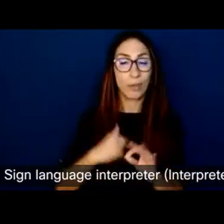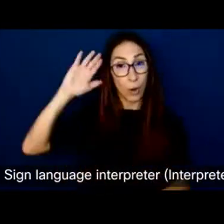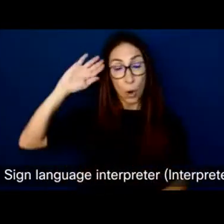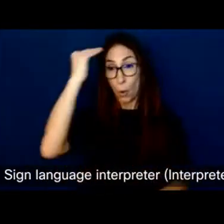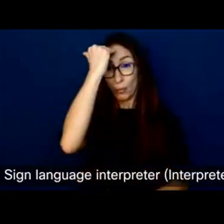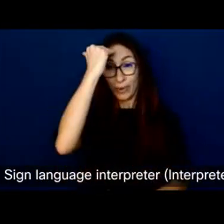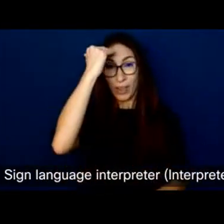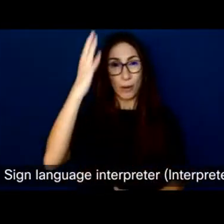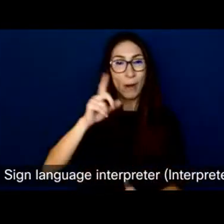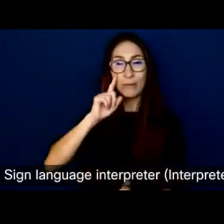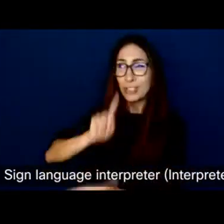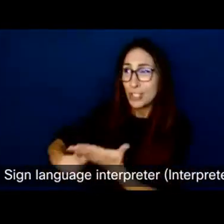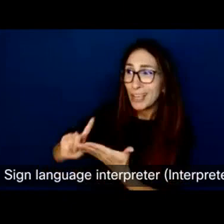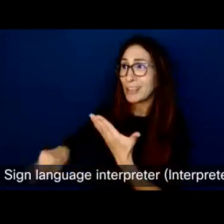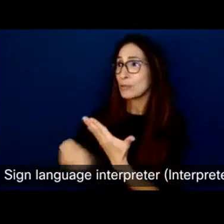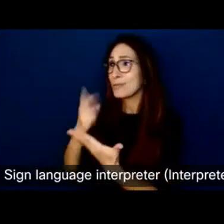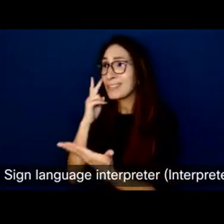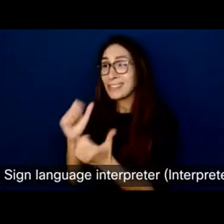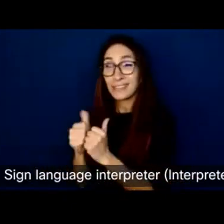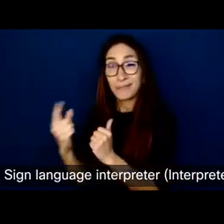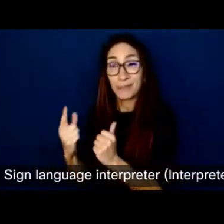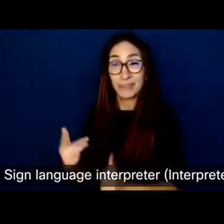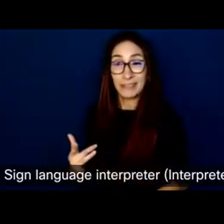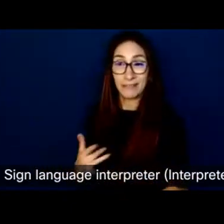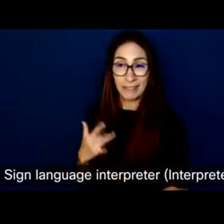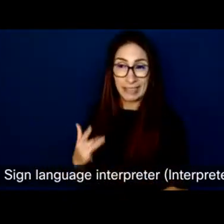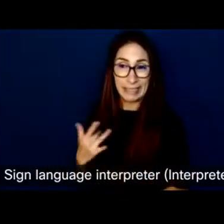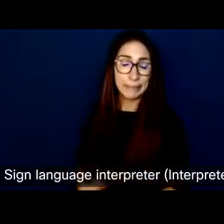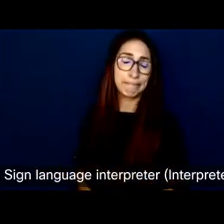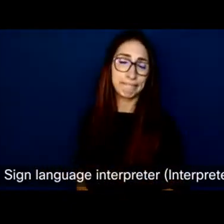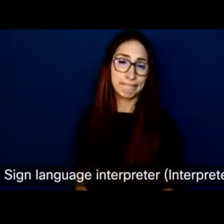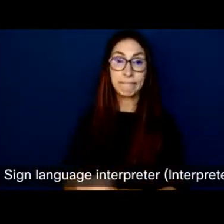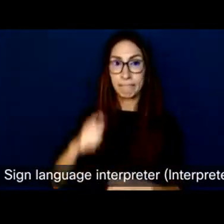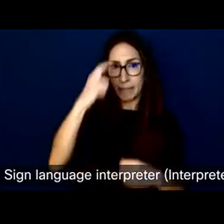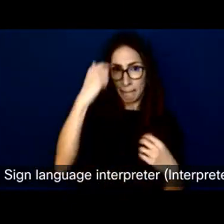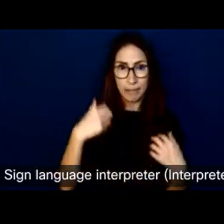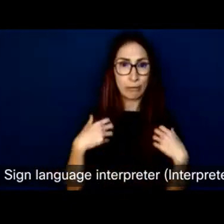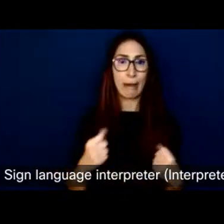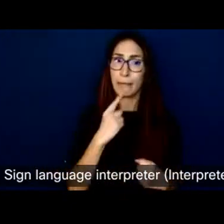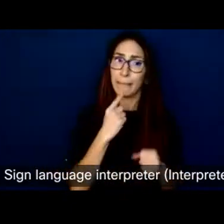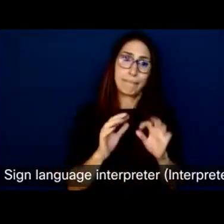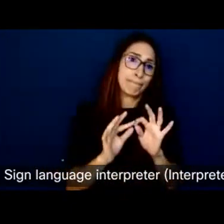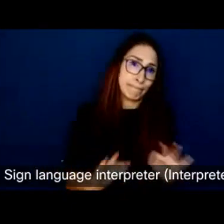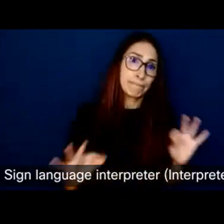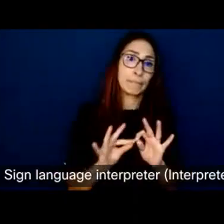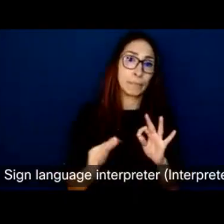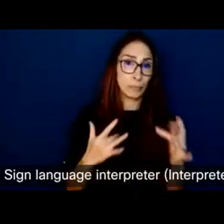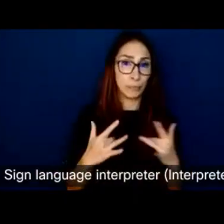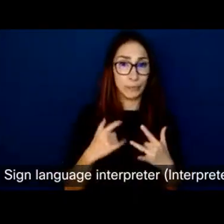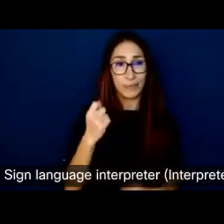people. Mental health is a critical concern because we know how backwards and broken the mental health system is. People